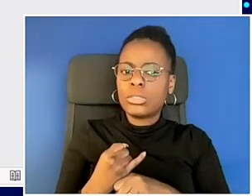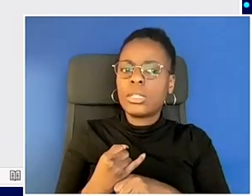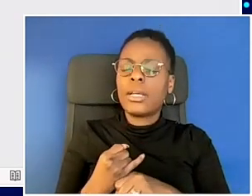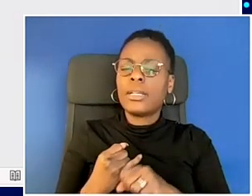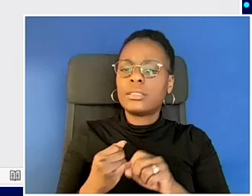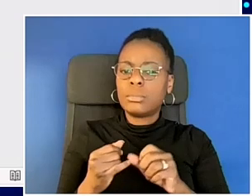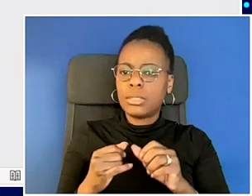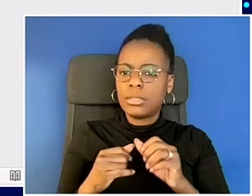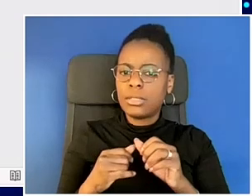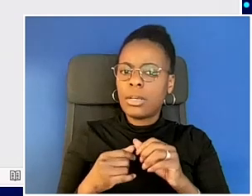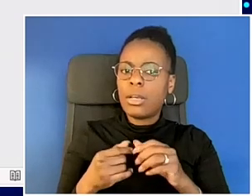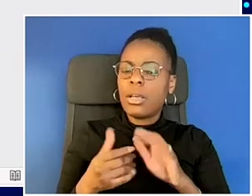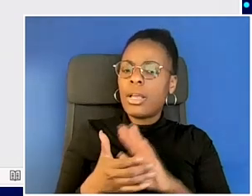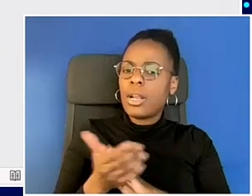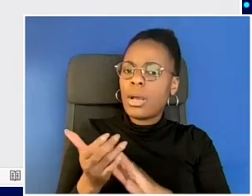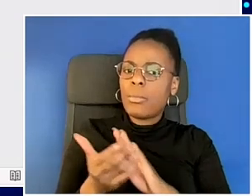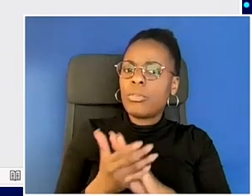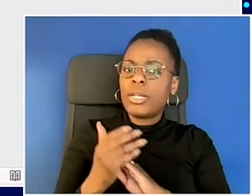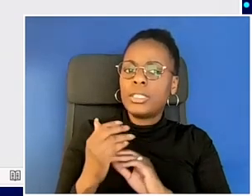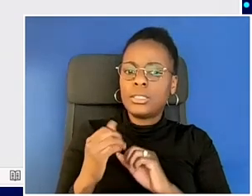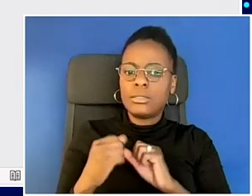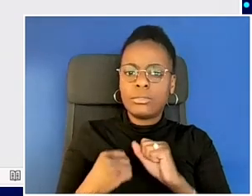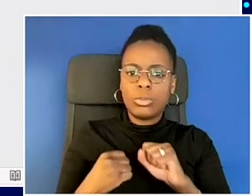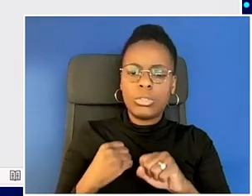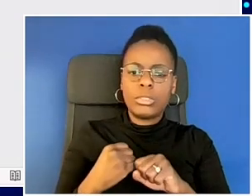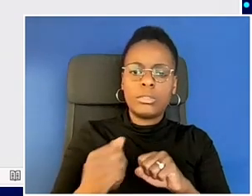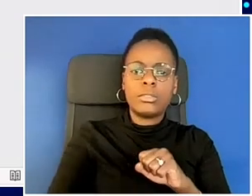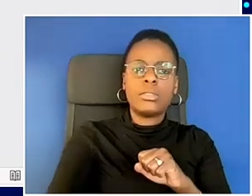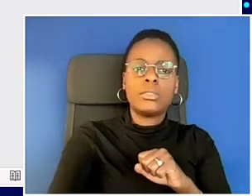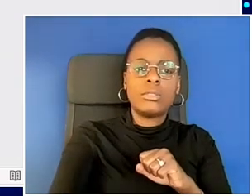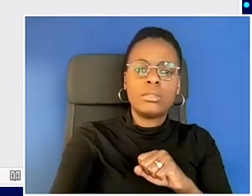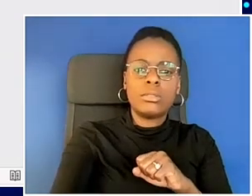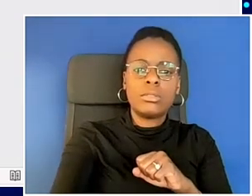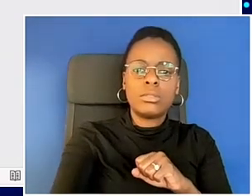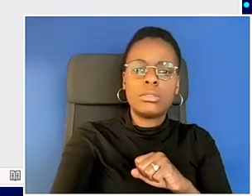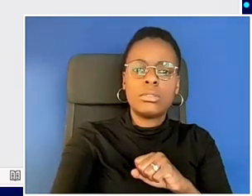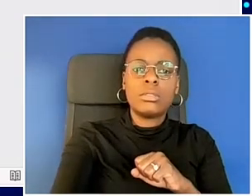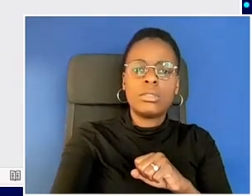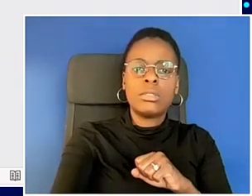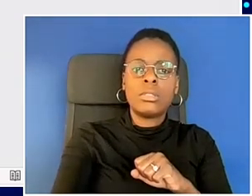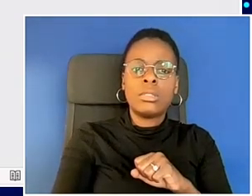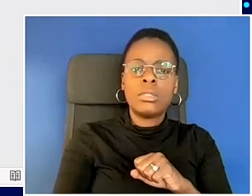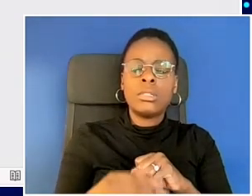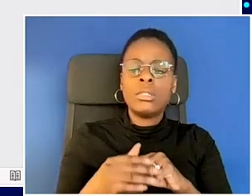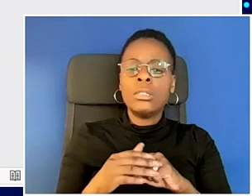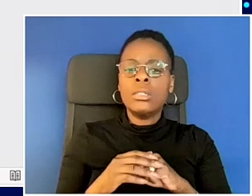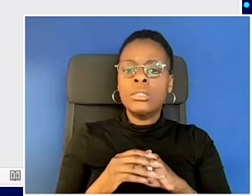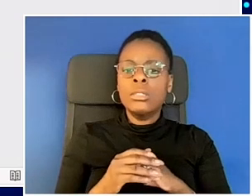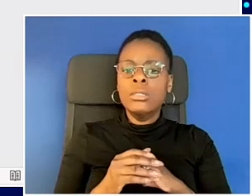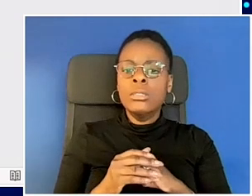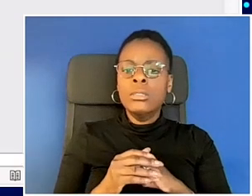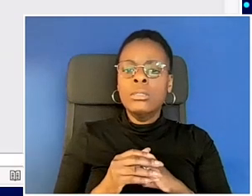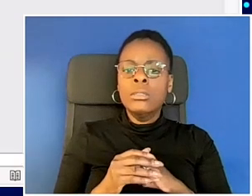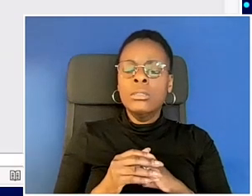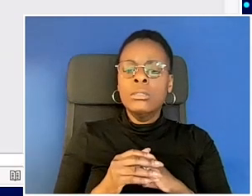I can put that in the chat just for you to consider. It's just a somewhat attenuated way of saying the same thing without